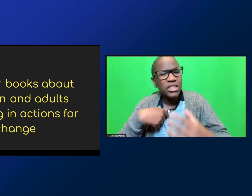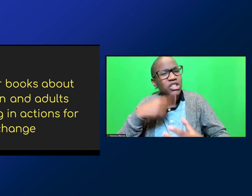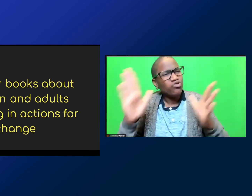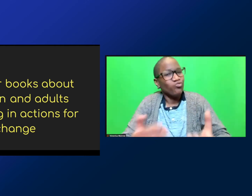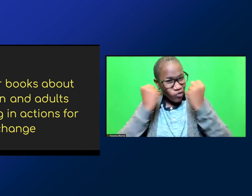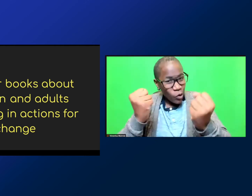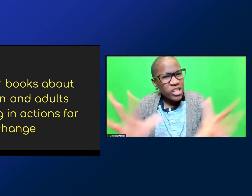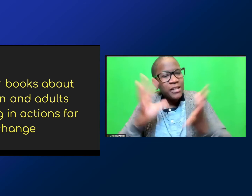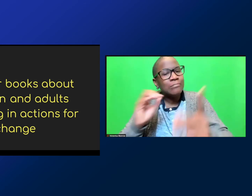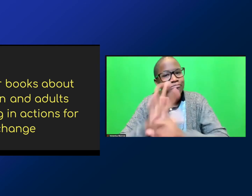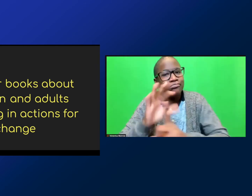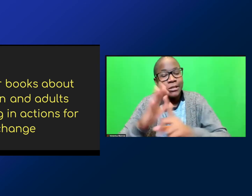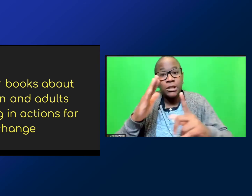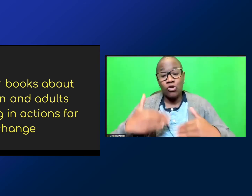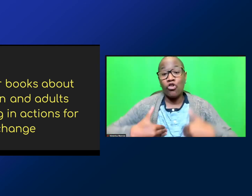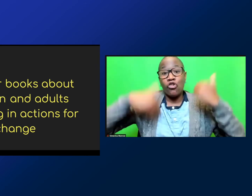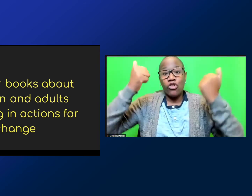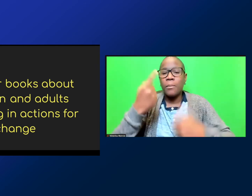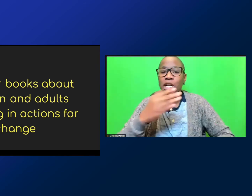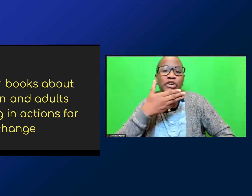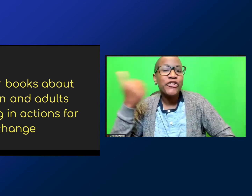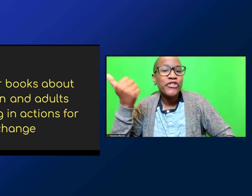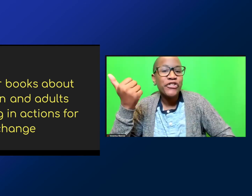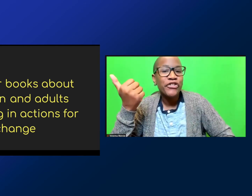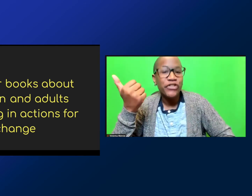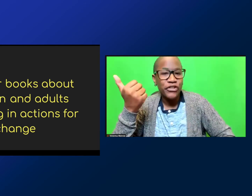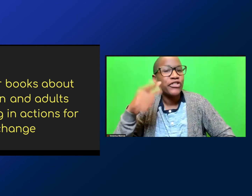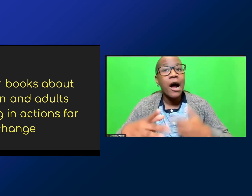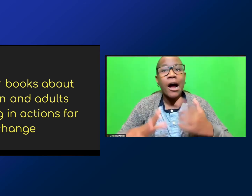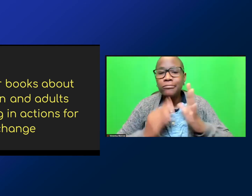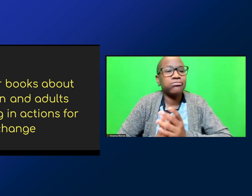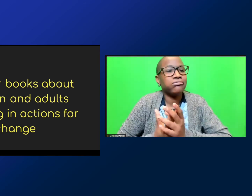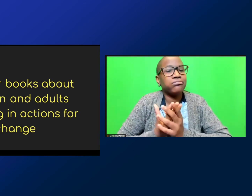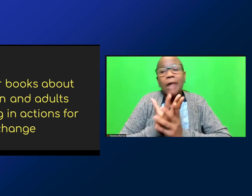you know there are many topics but the point is to expose children in their youth you know the